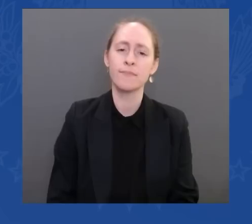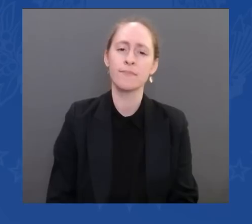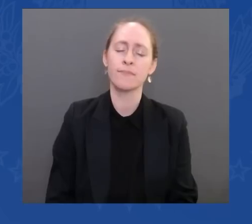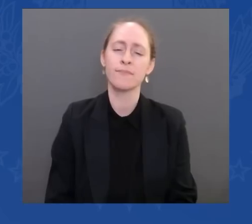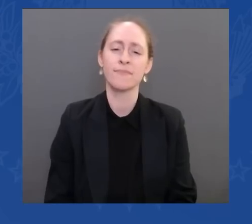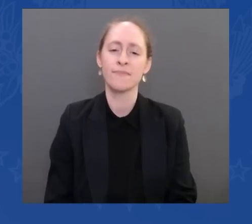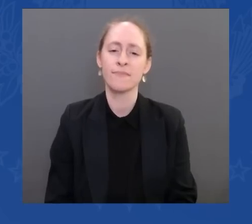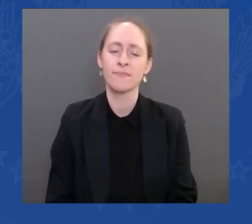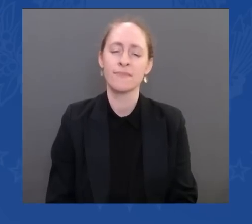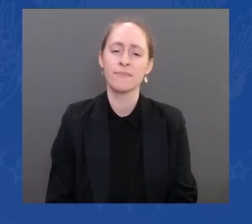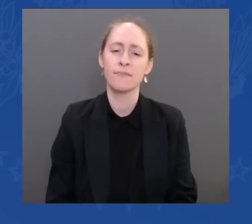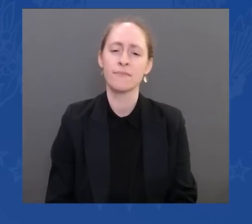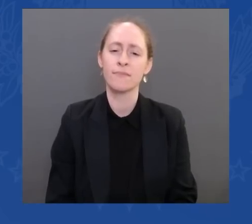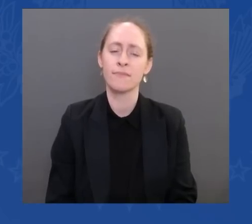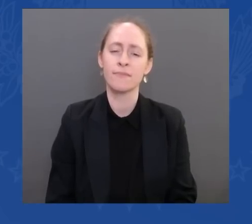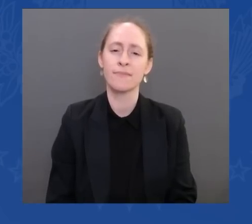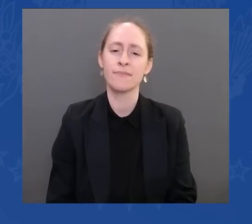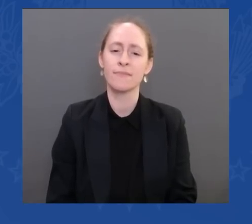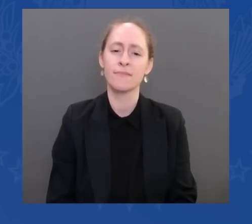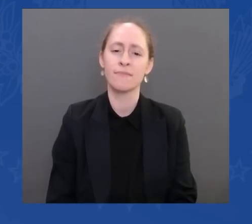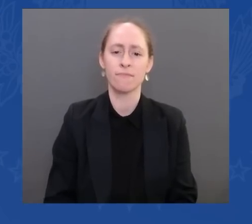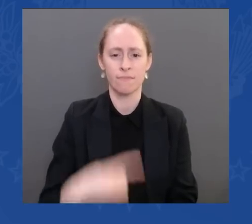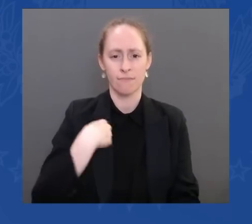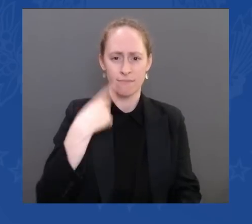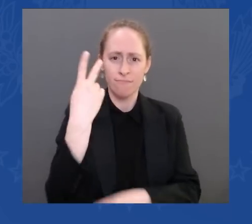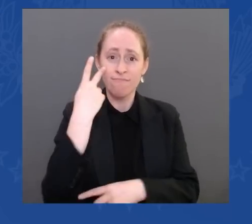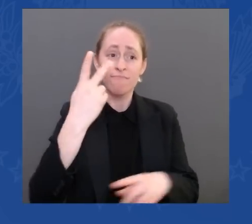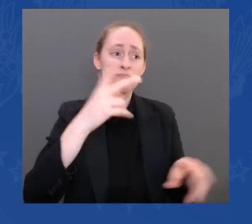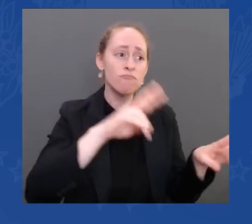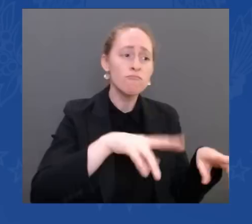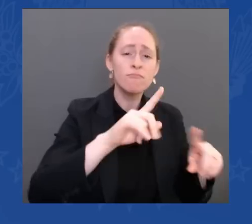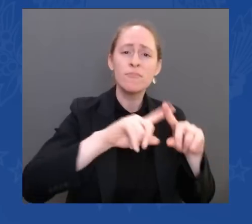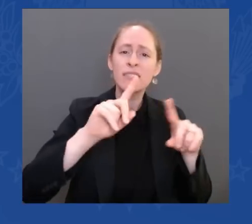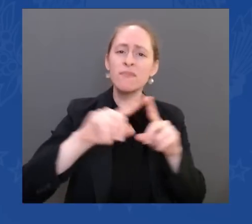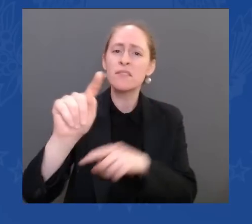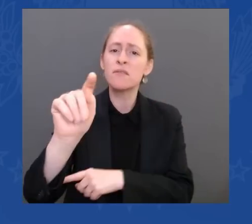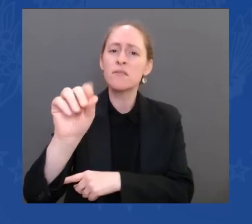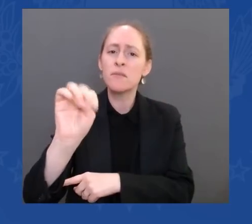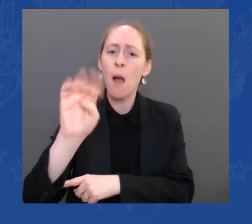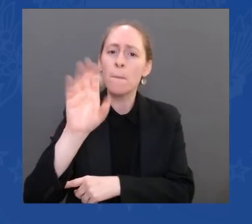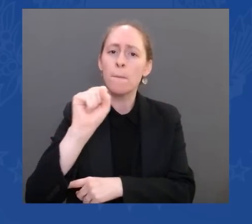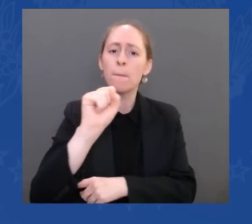I looked down one row, and I saw three names -- same names.